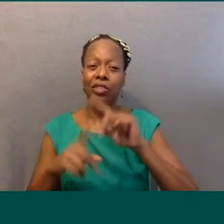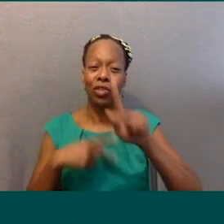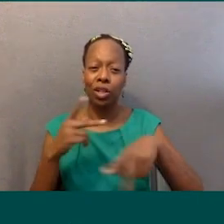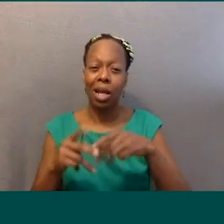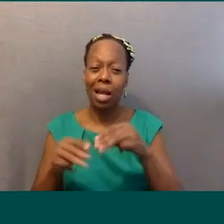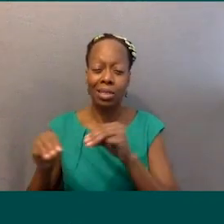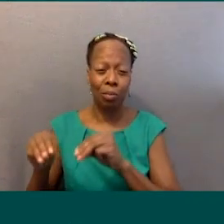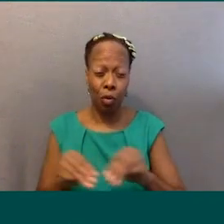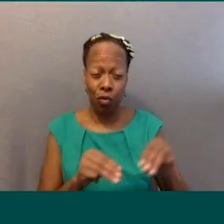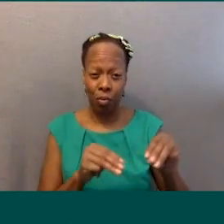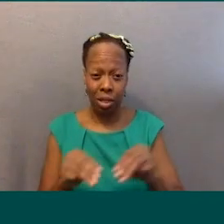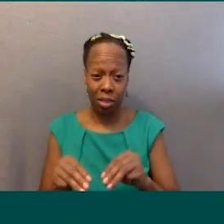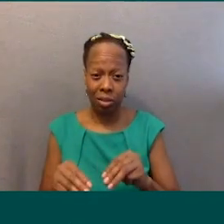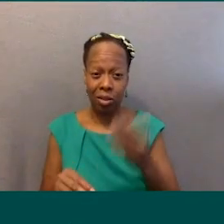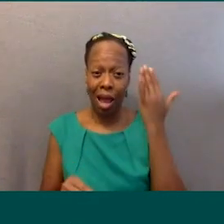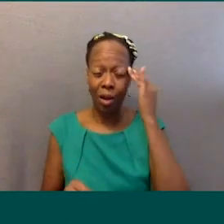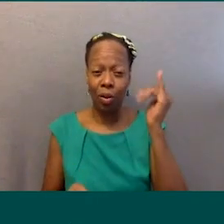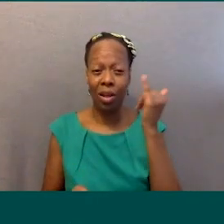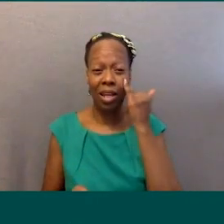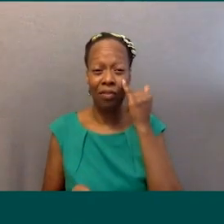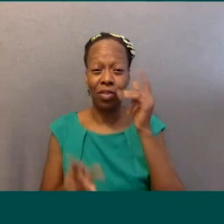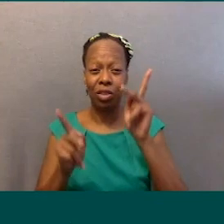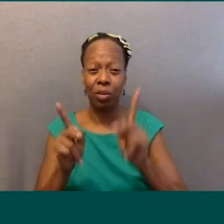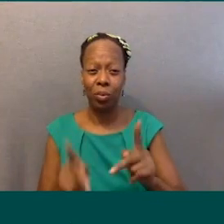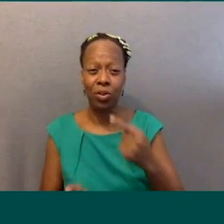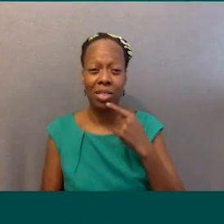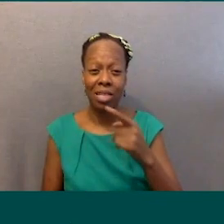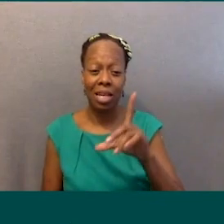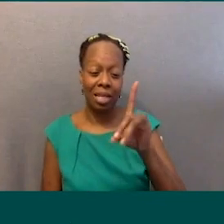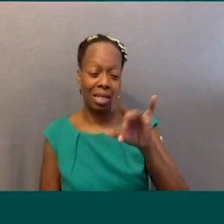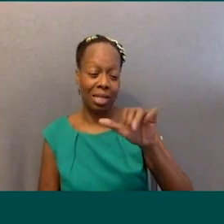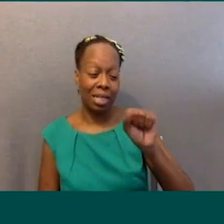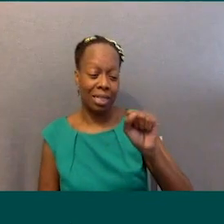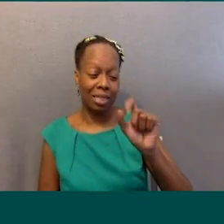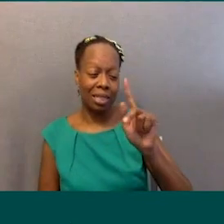So I don't know when this person say dyskinesia means,